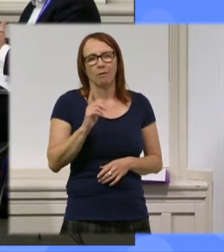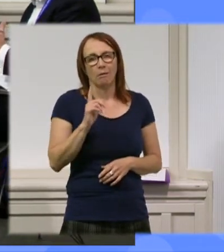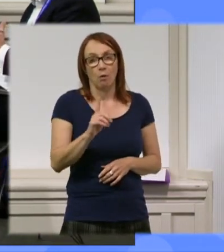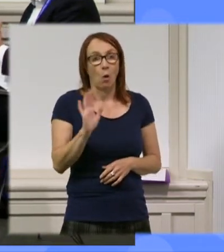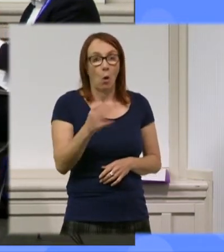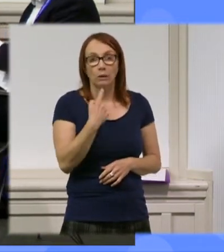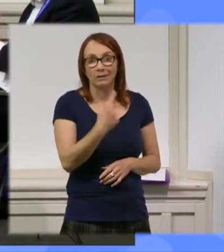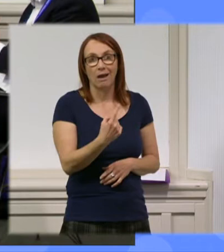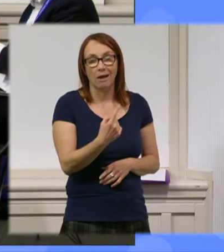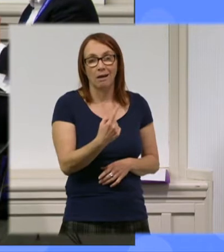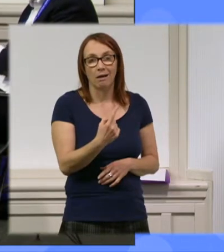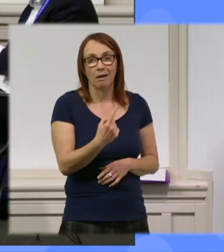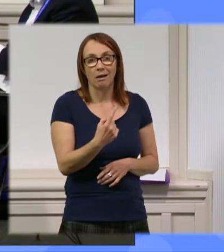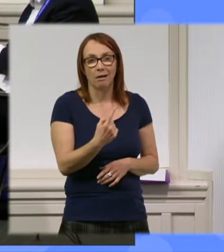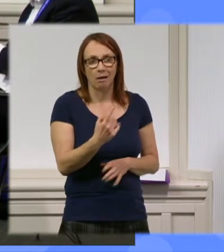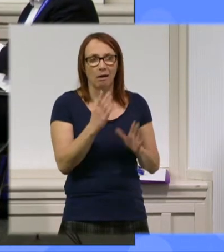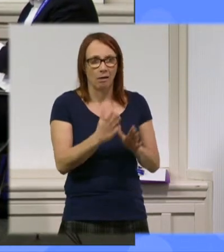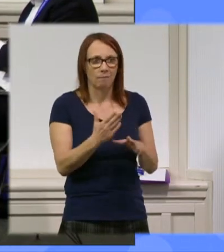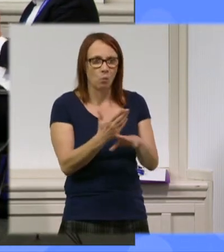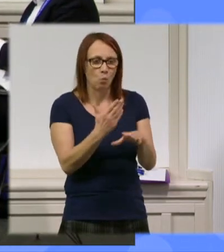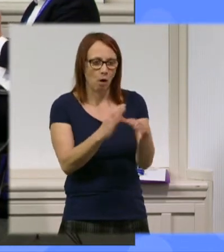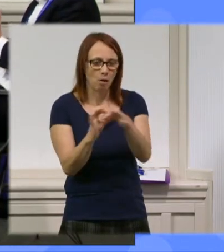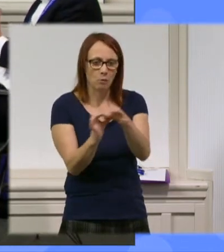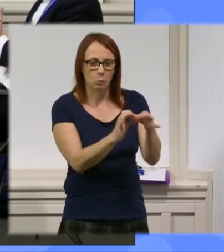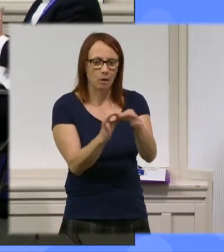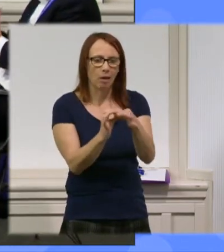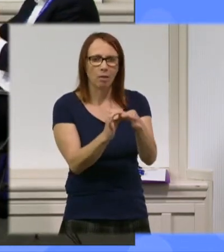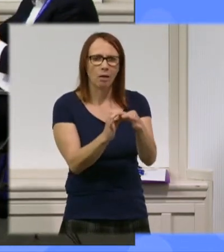or explicitly how might you work together and what kind of Scotland are